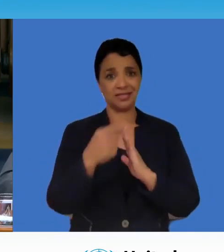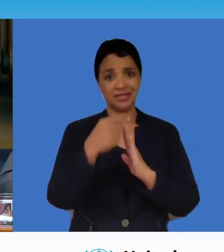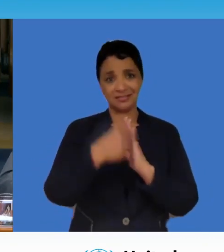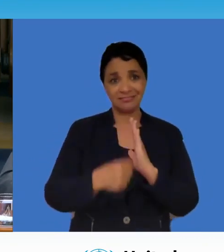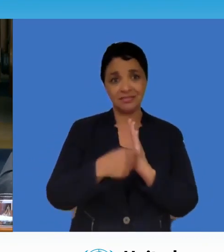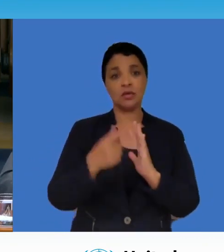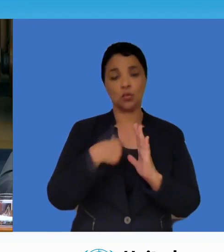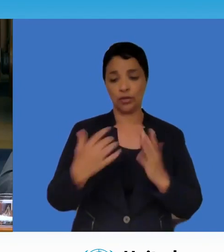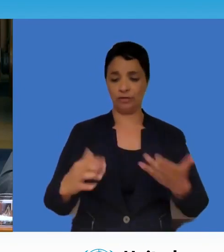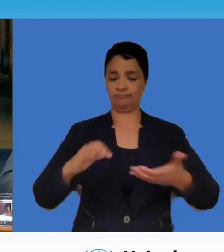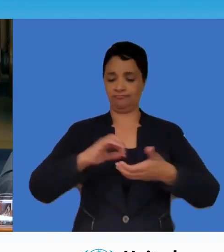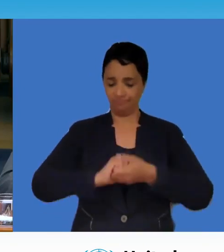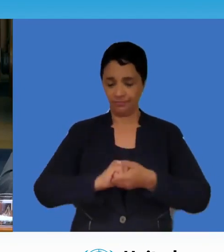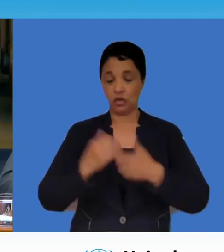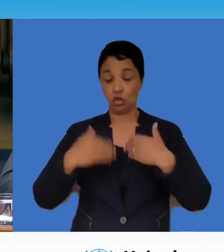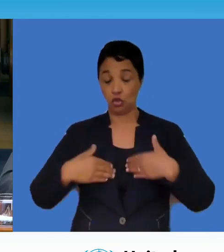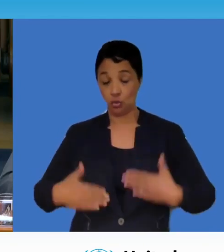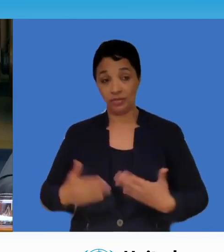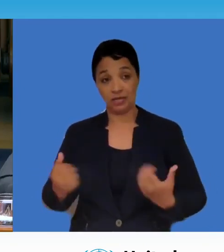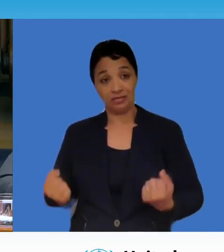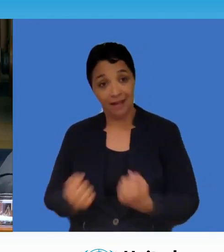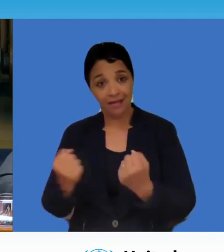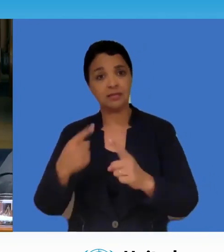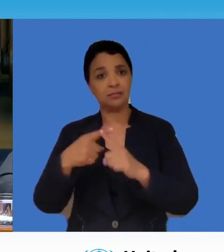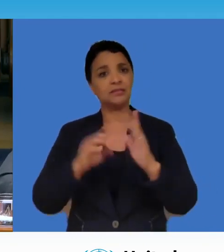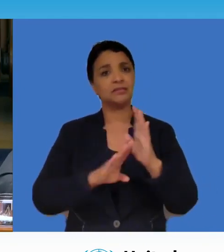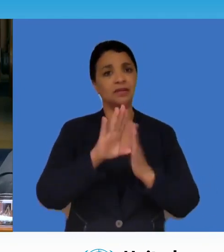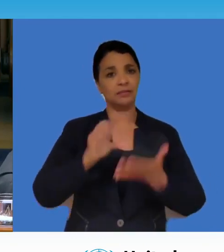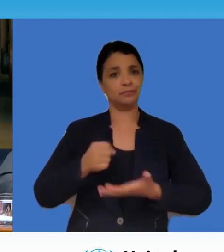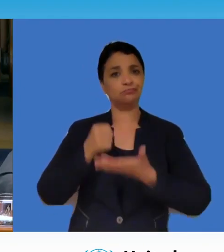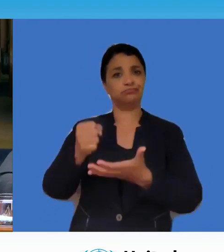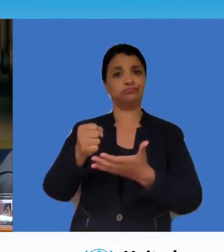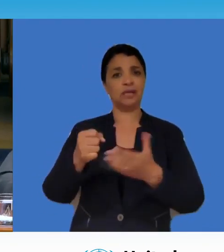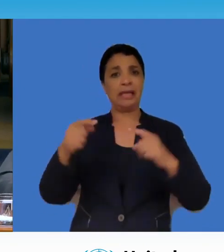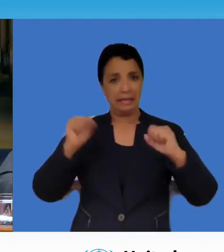creates strong Partnerships between humanitarian and Development actors to leverage comparative